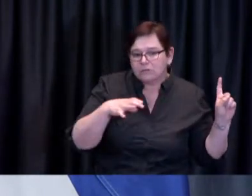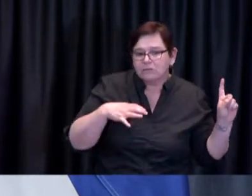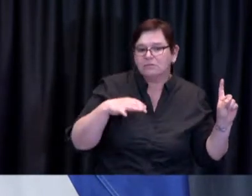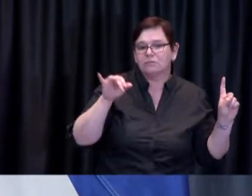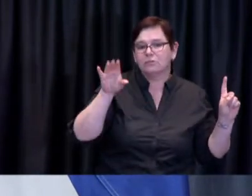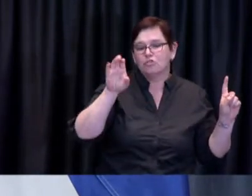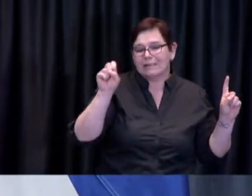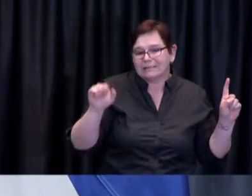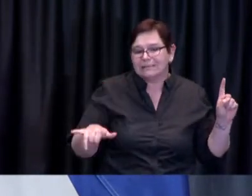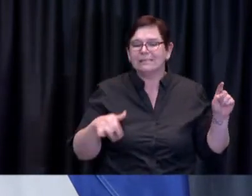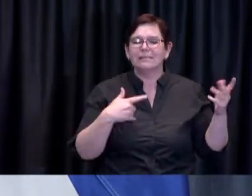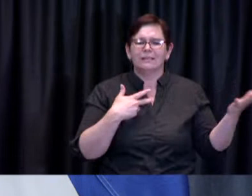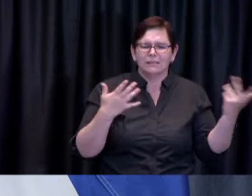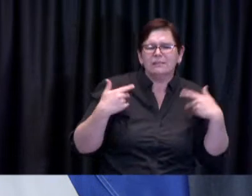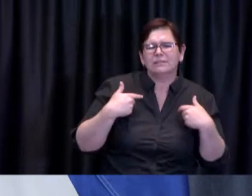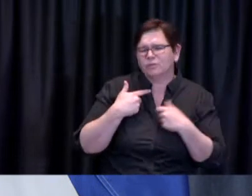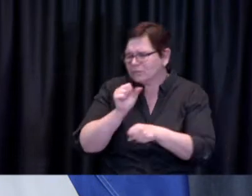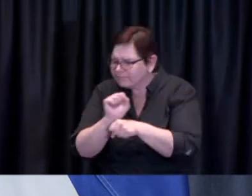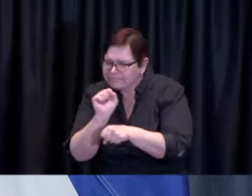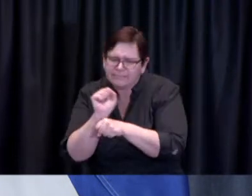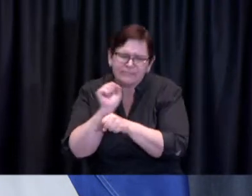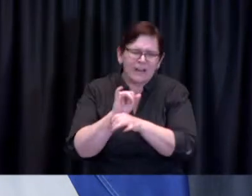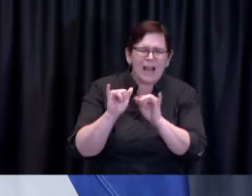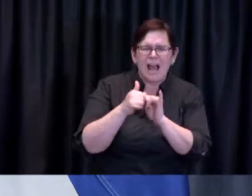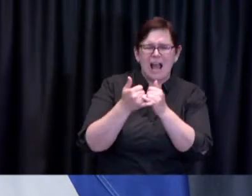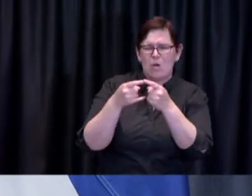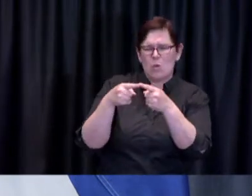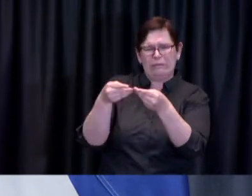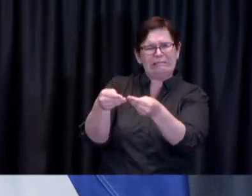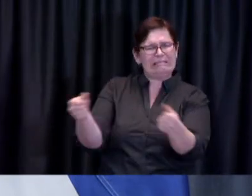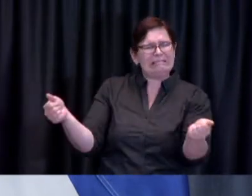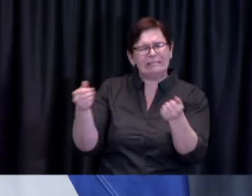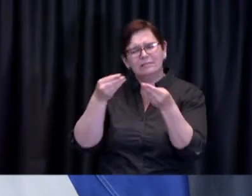ways in which we can deal with that effectively in anything I could do to make sure that this